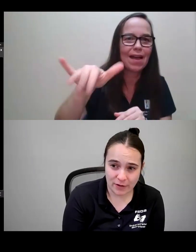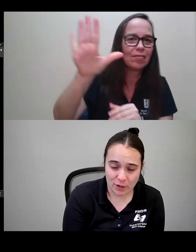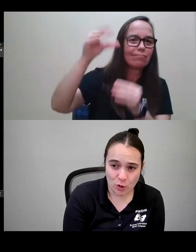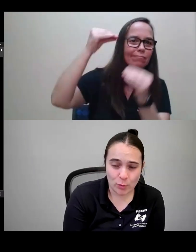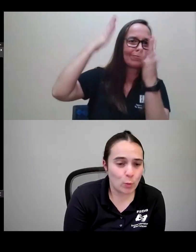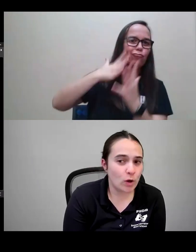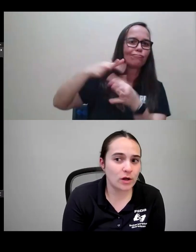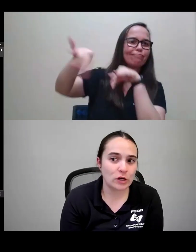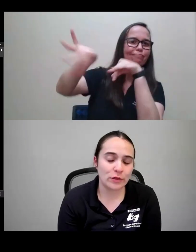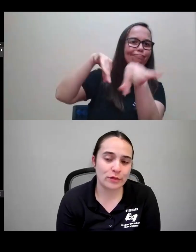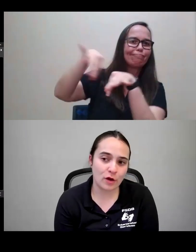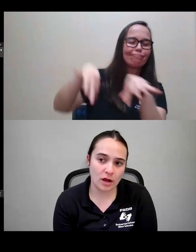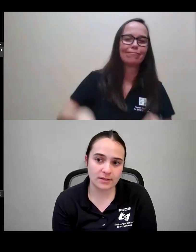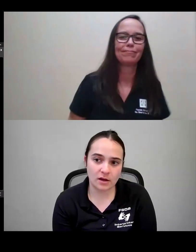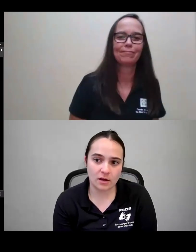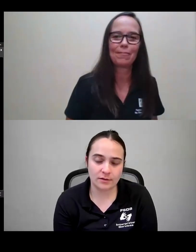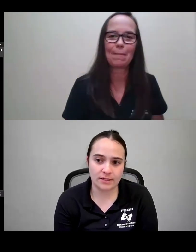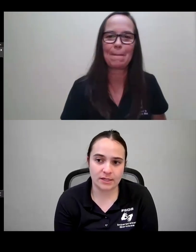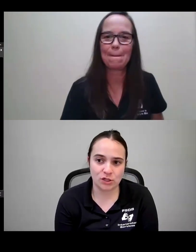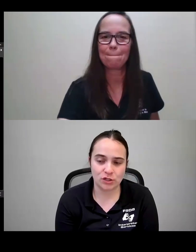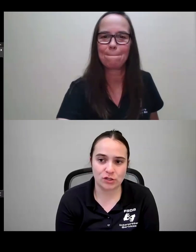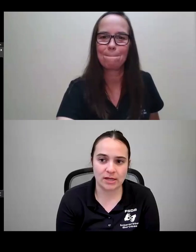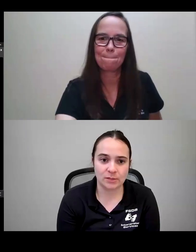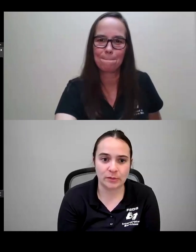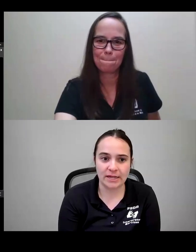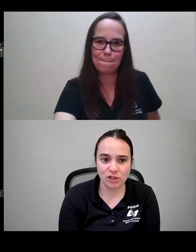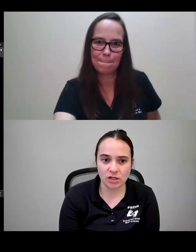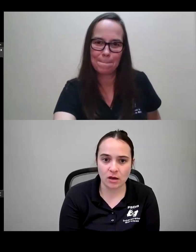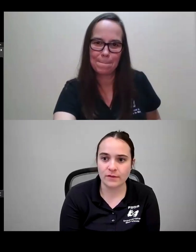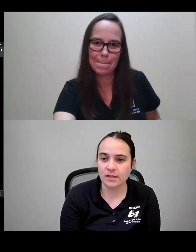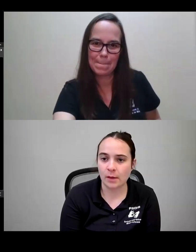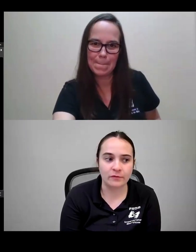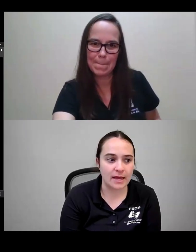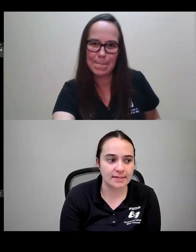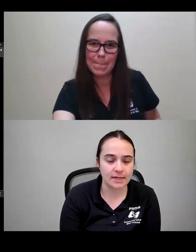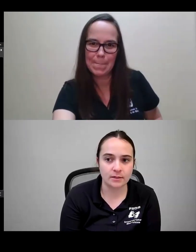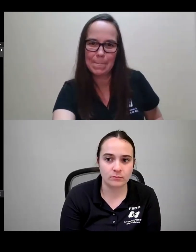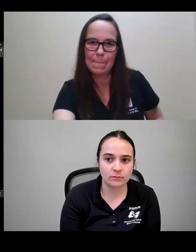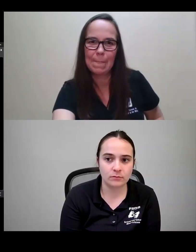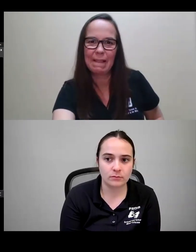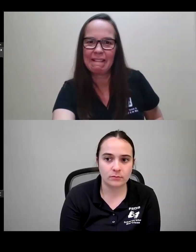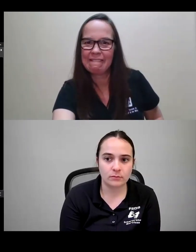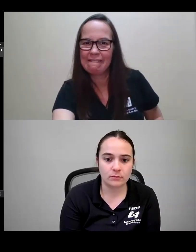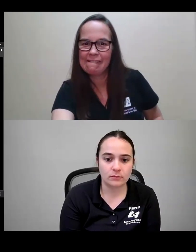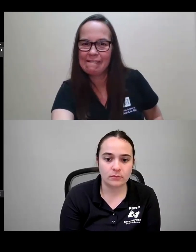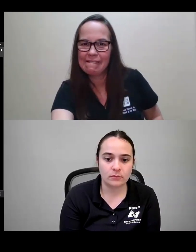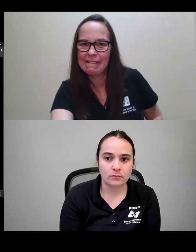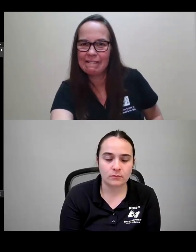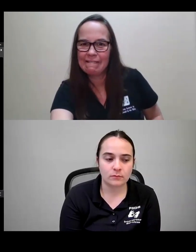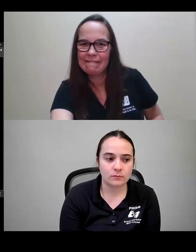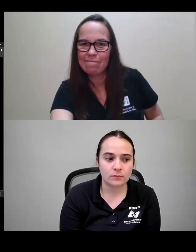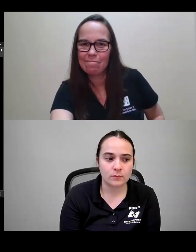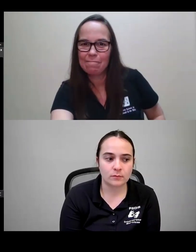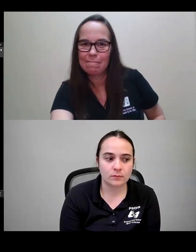see the video, what are your thoughts on the teachers explanation of that type of lesson?